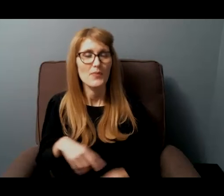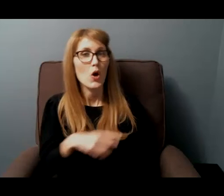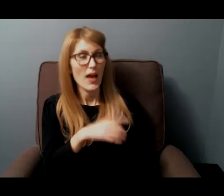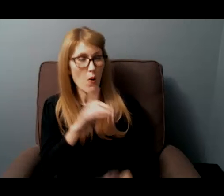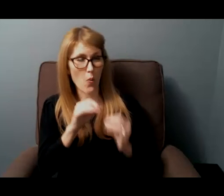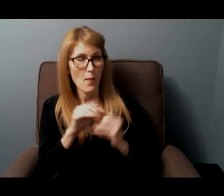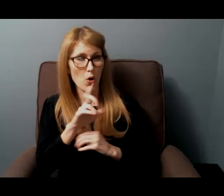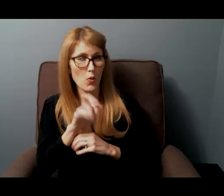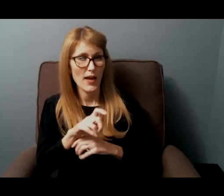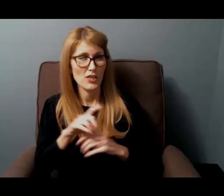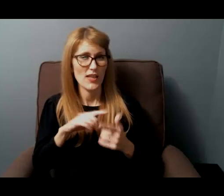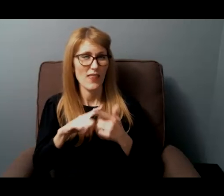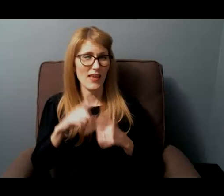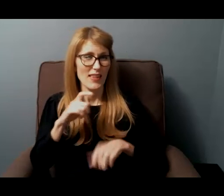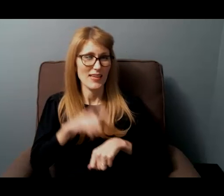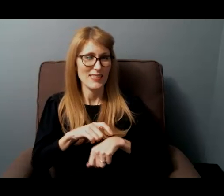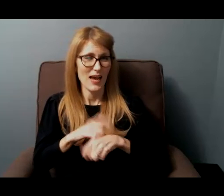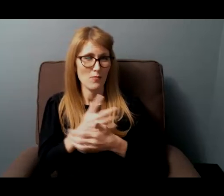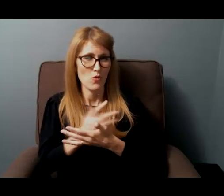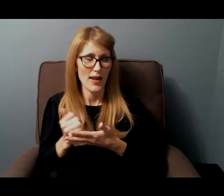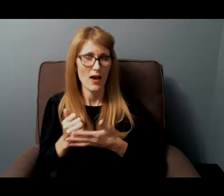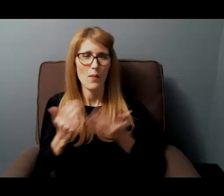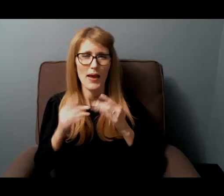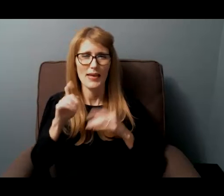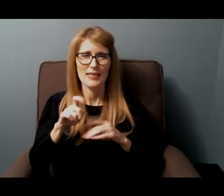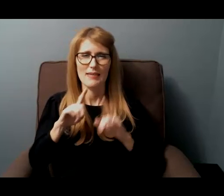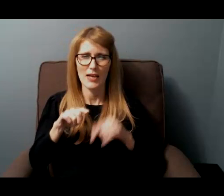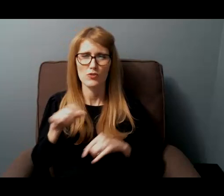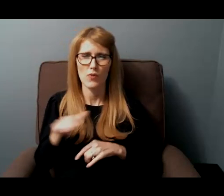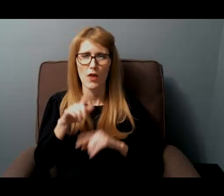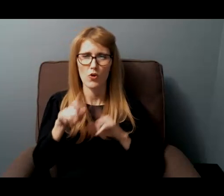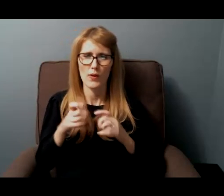I might need to tackle the rest via email. >> CIARA LADROMA: The last one is can you